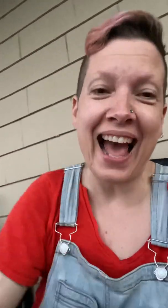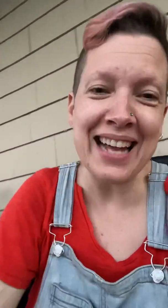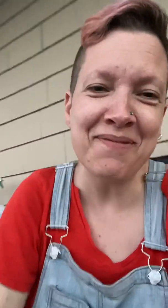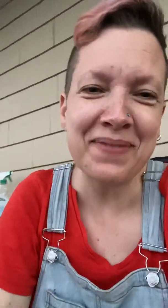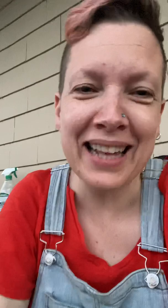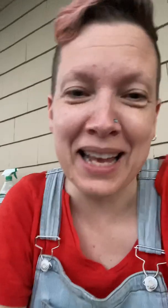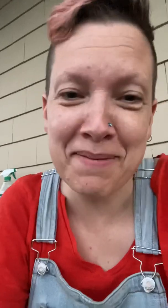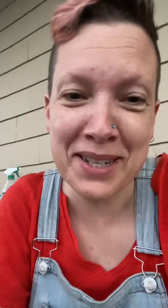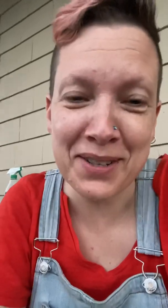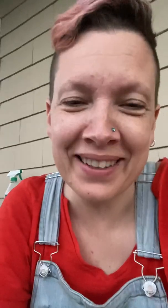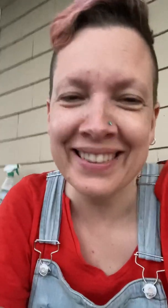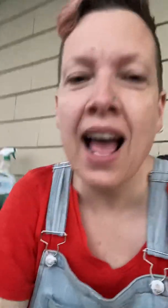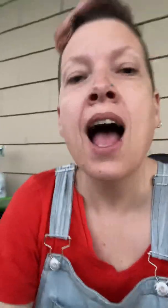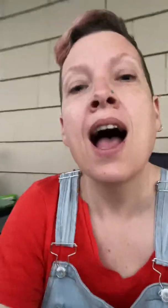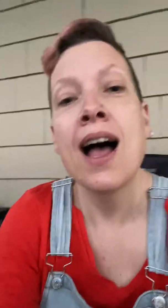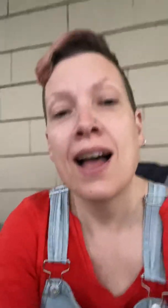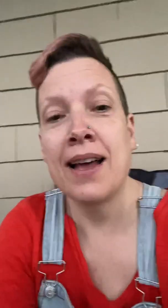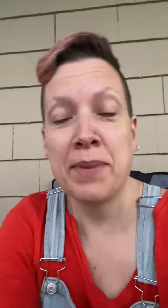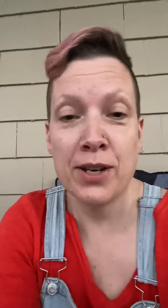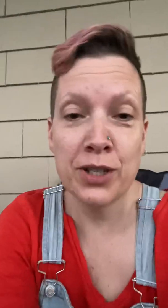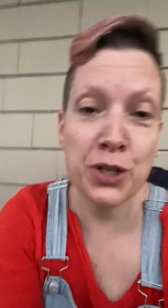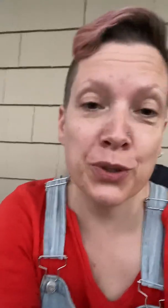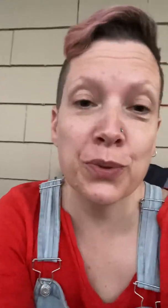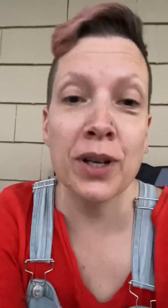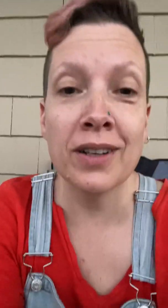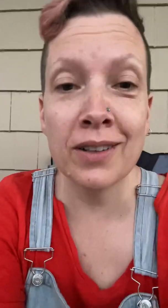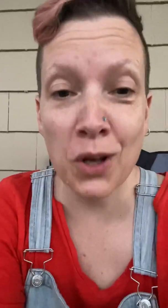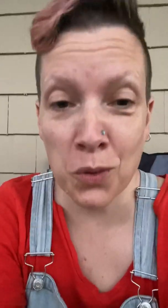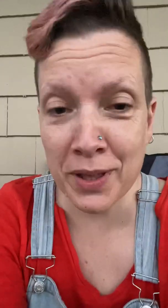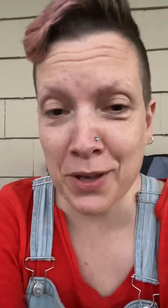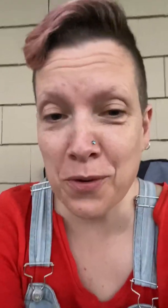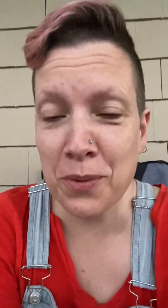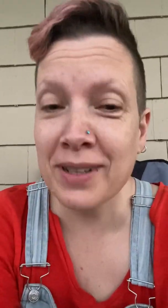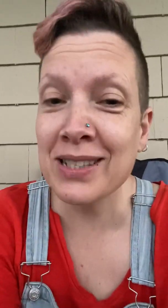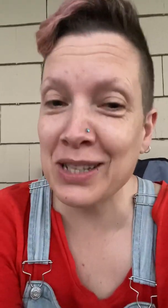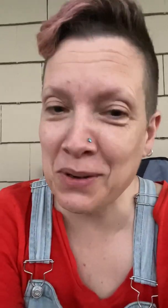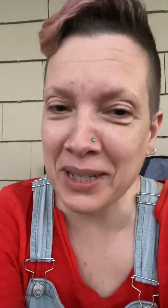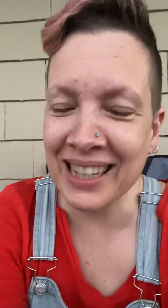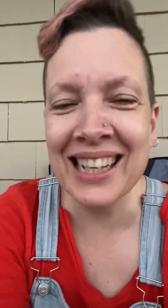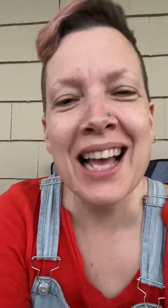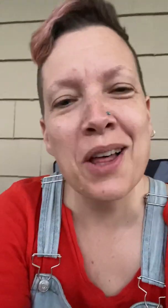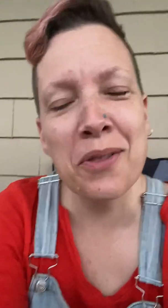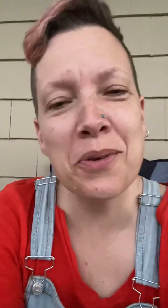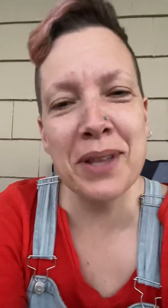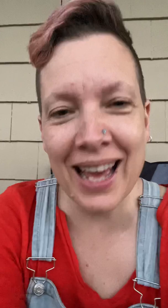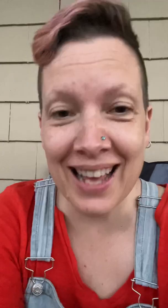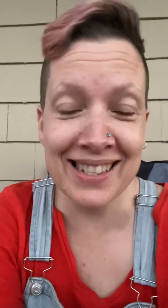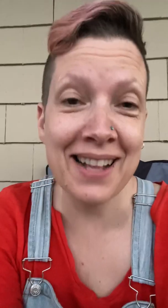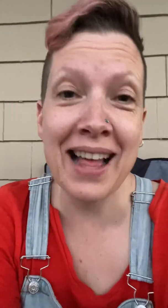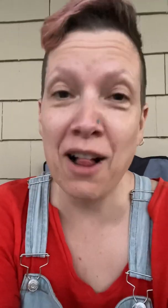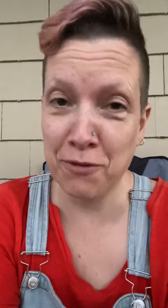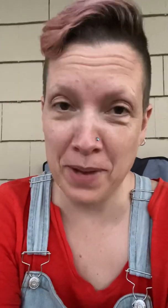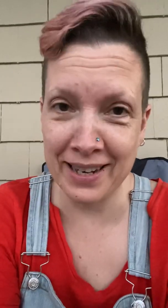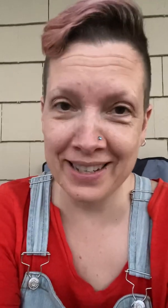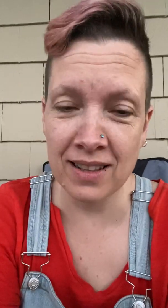Hi! I'm Deirdre. I'm here to go with you, slowly, through the ASL alphabet.